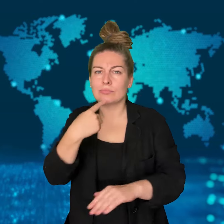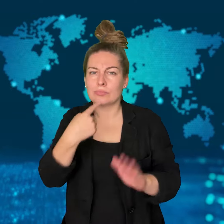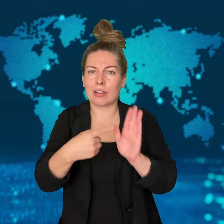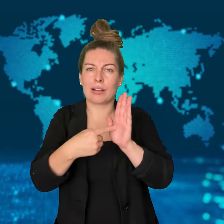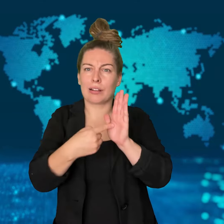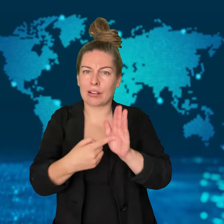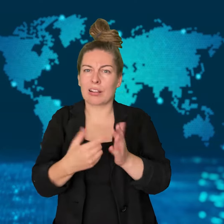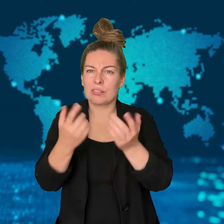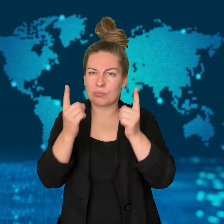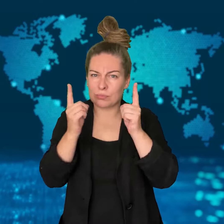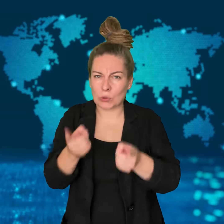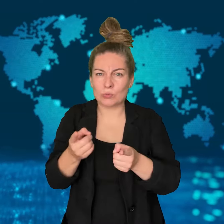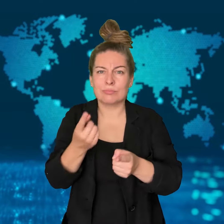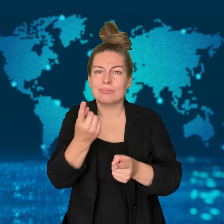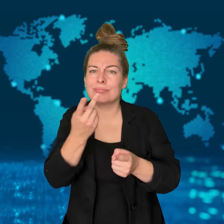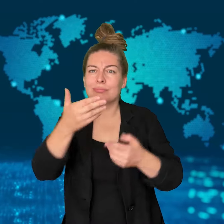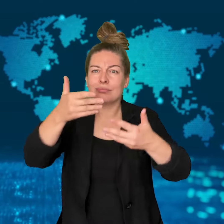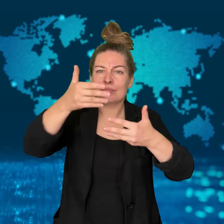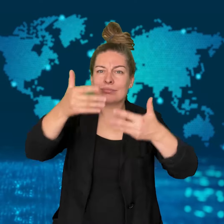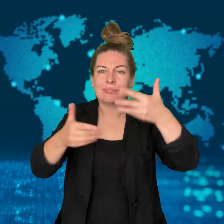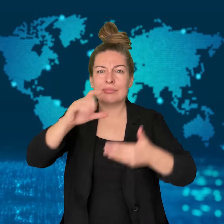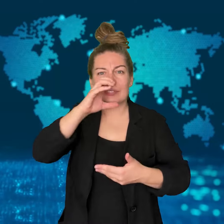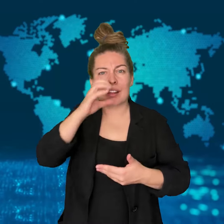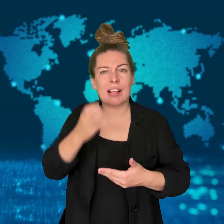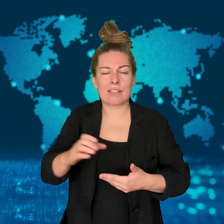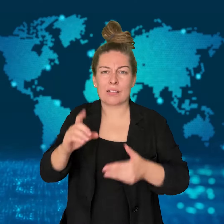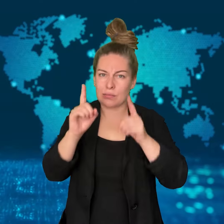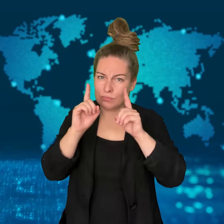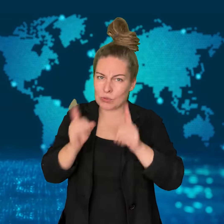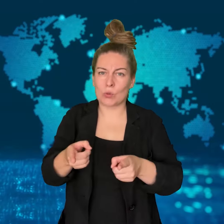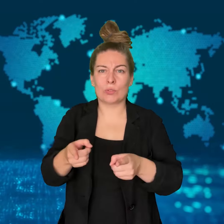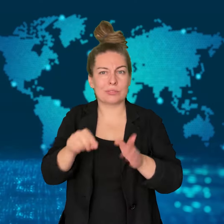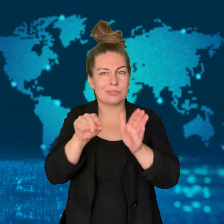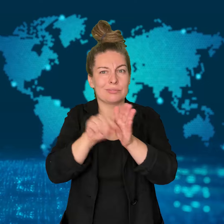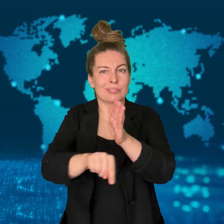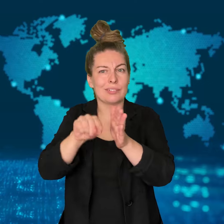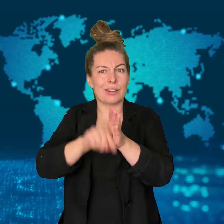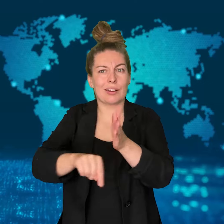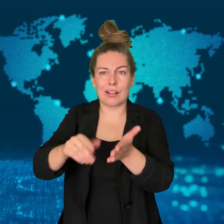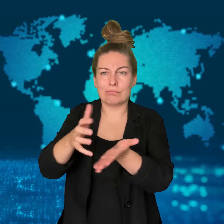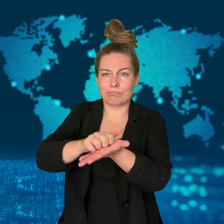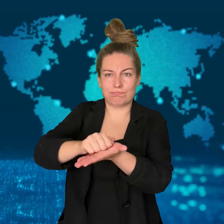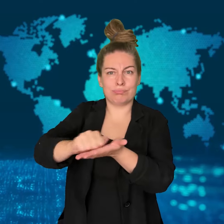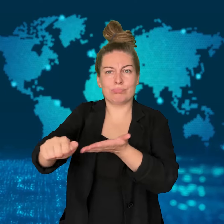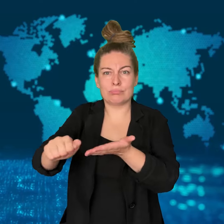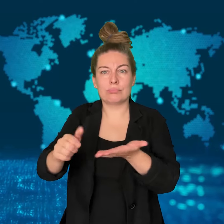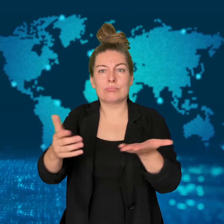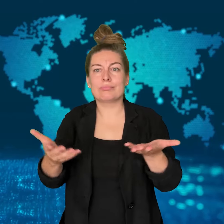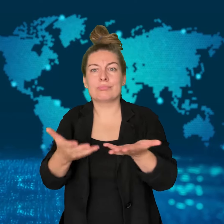a small fraction of the total number of elephants,